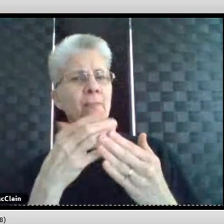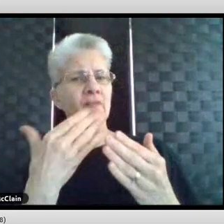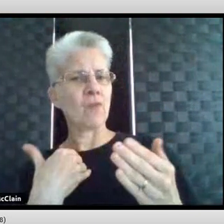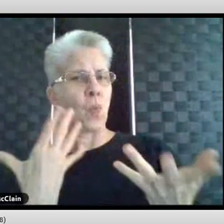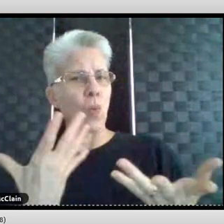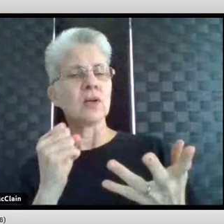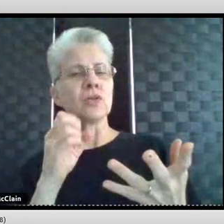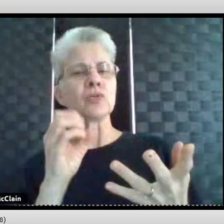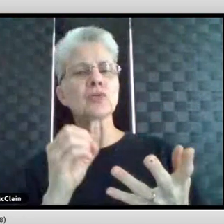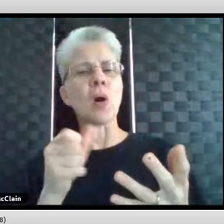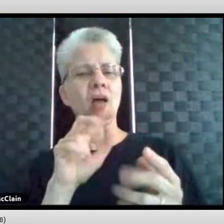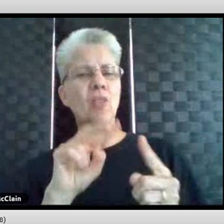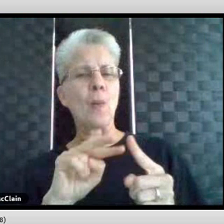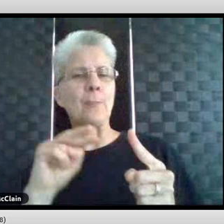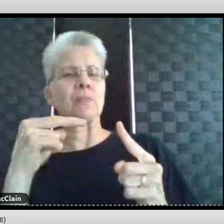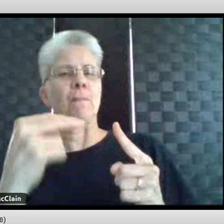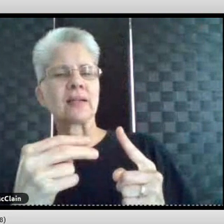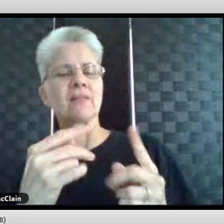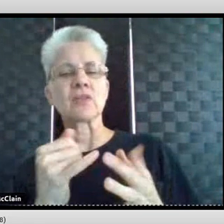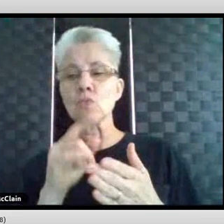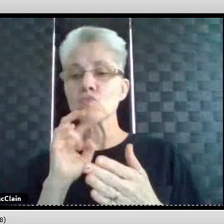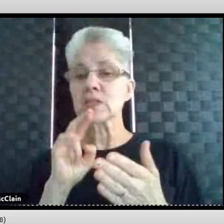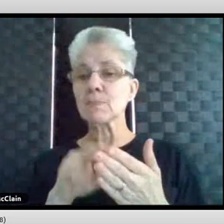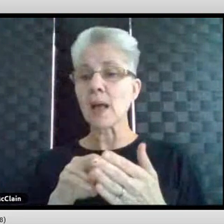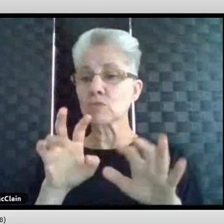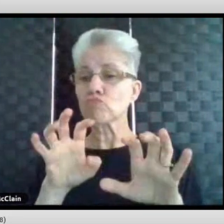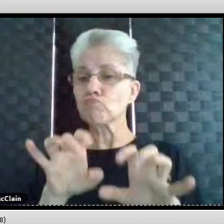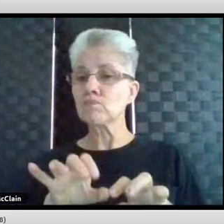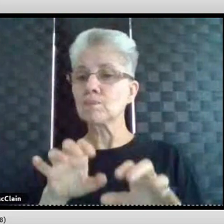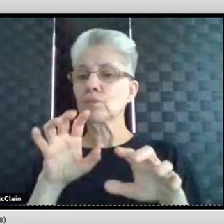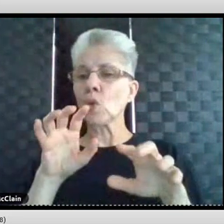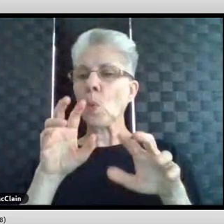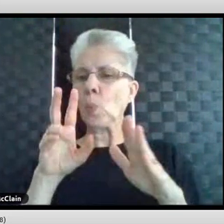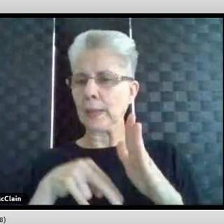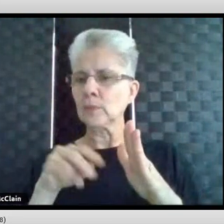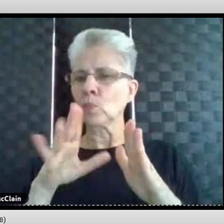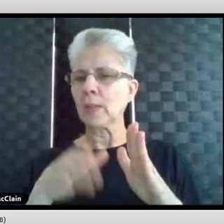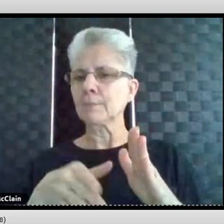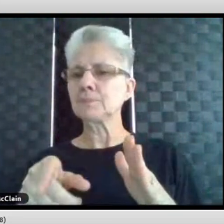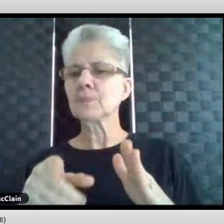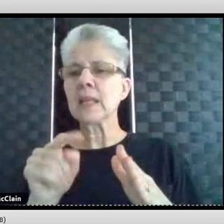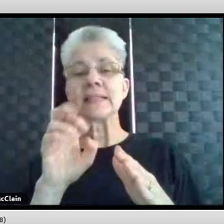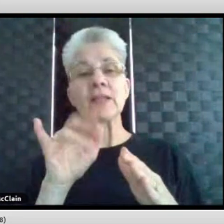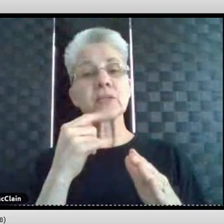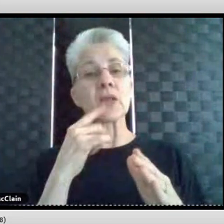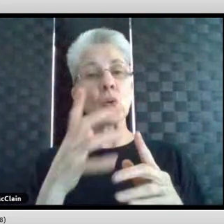So, let me look at some of these responses here. Terry said, "You want to grab their attention."